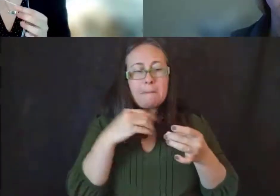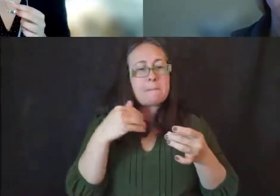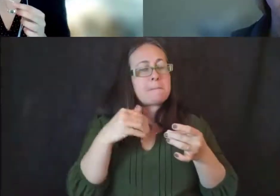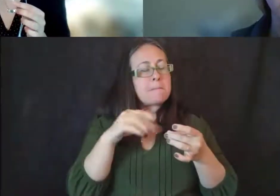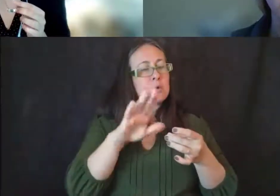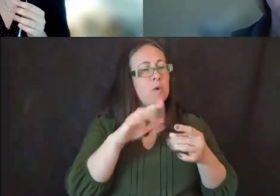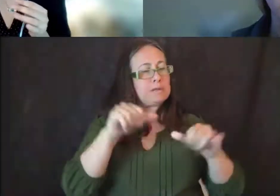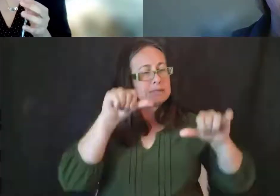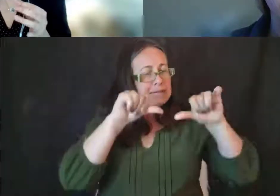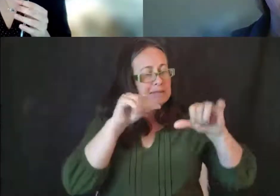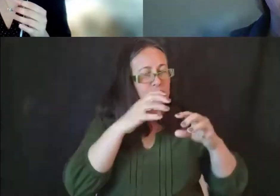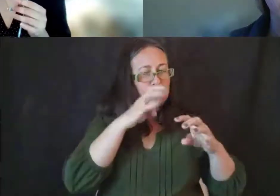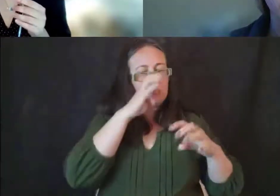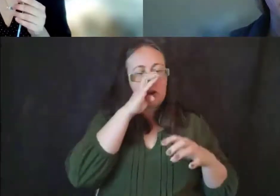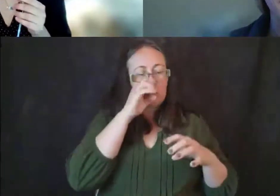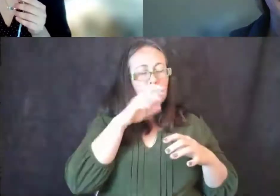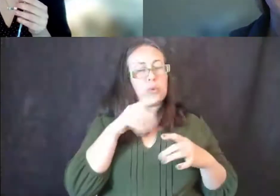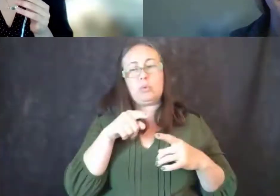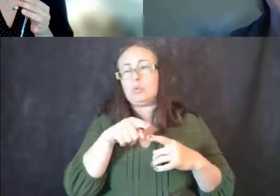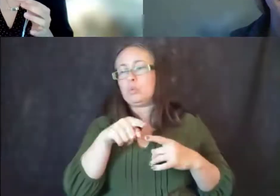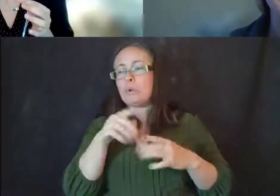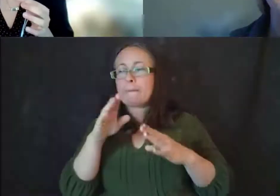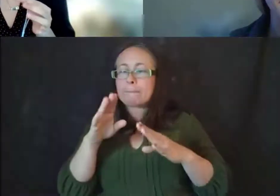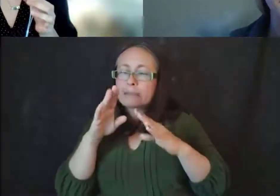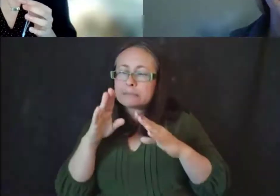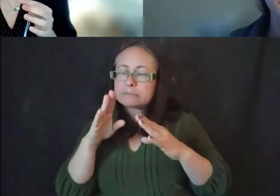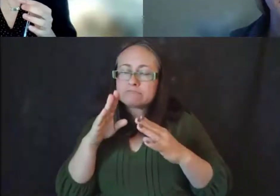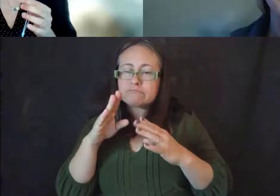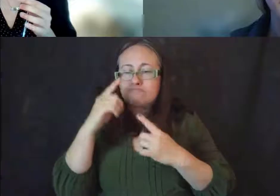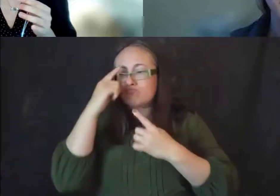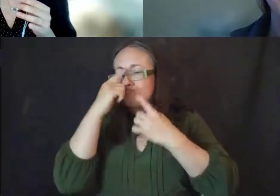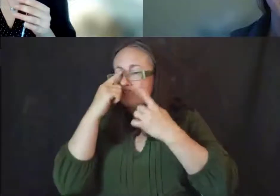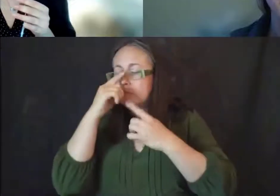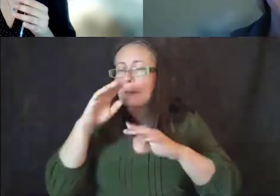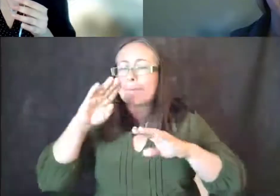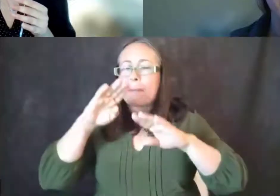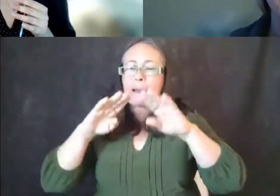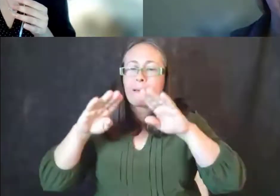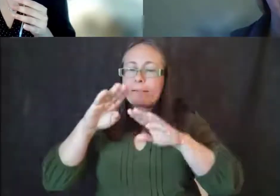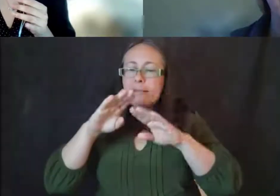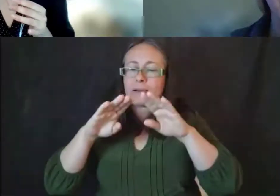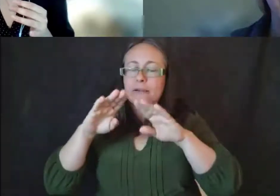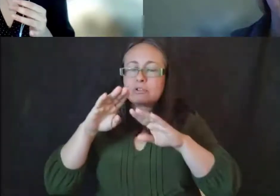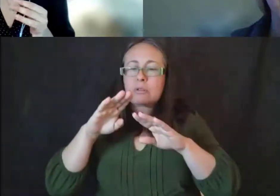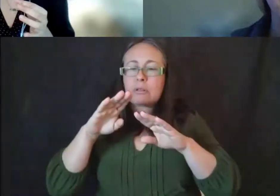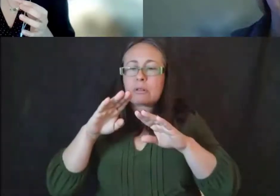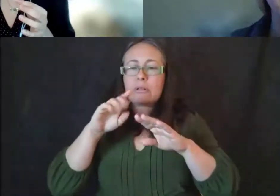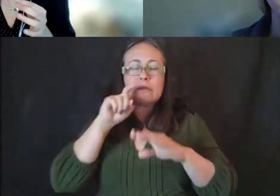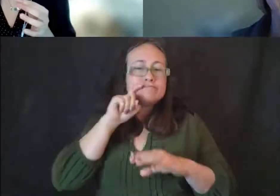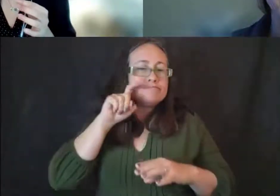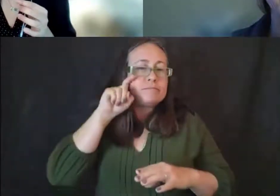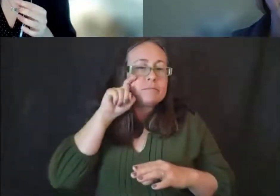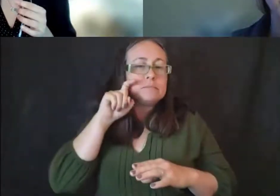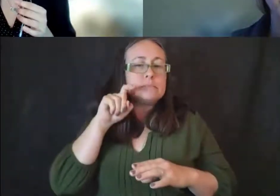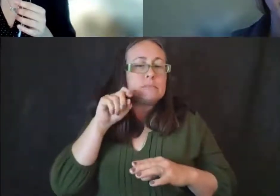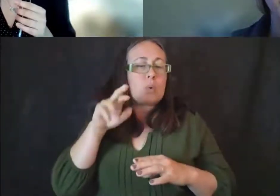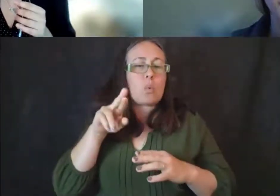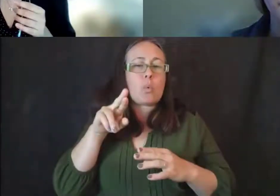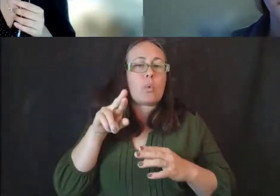or whether you paid attention to consideration of biological … consideration of sex, for instance, or other biological variables then